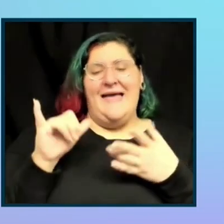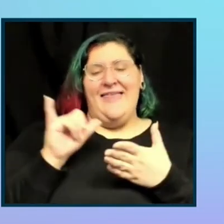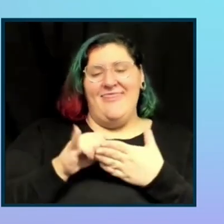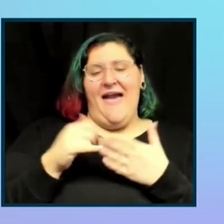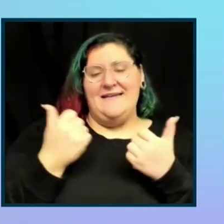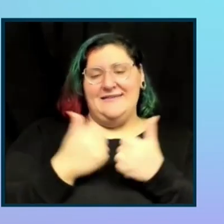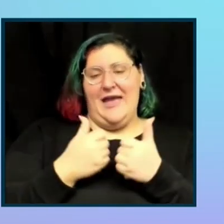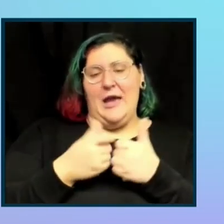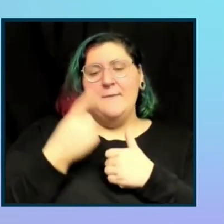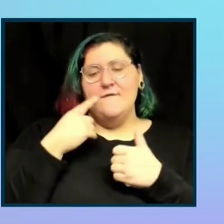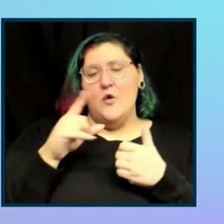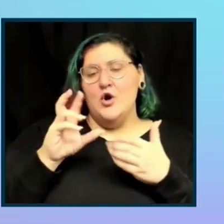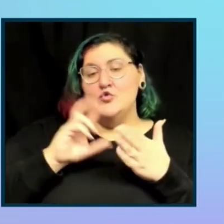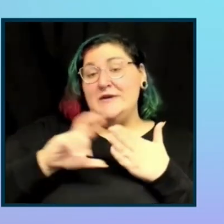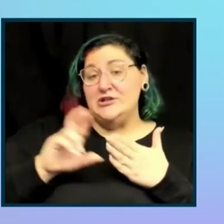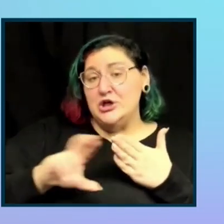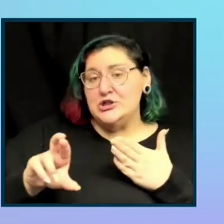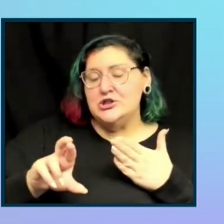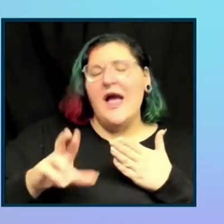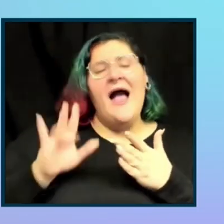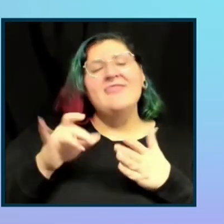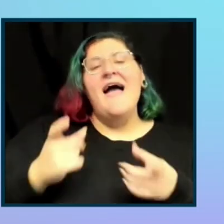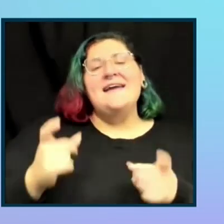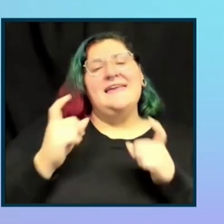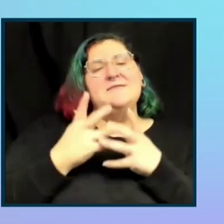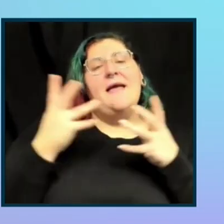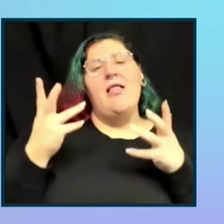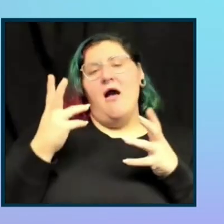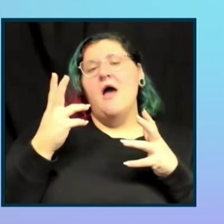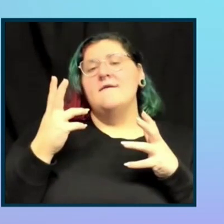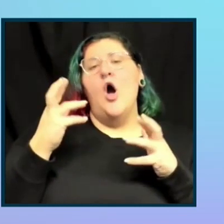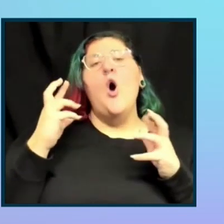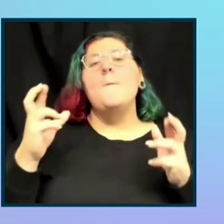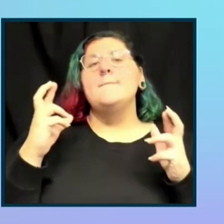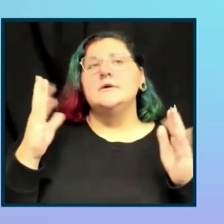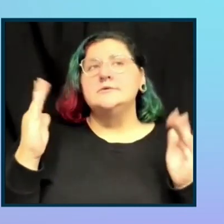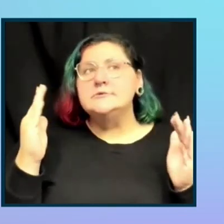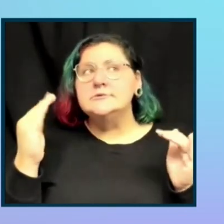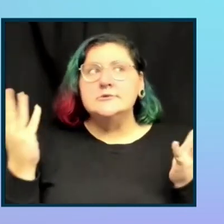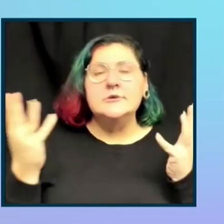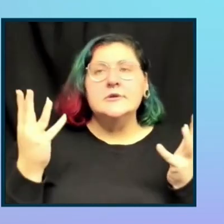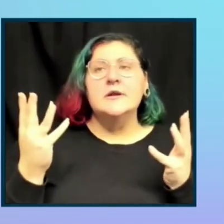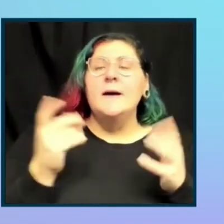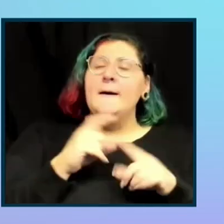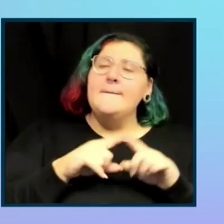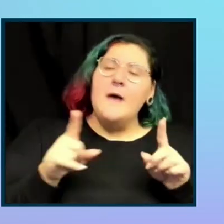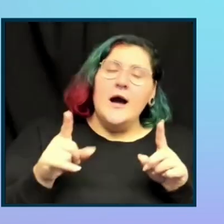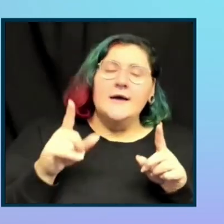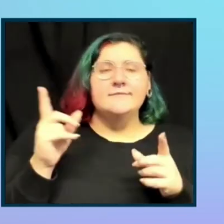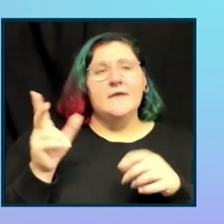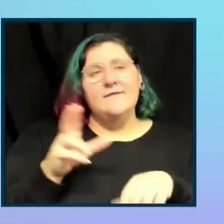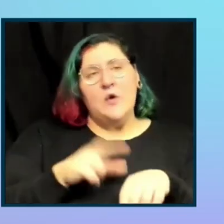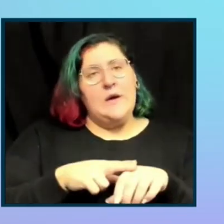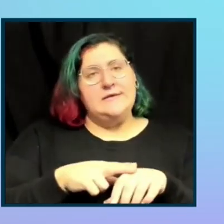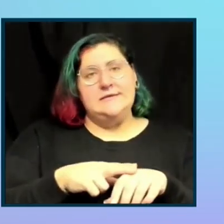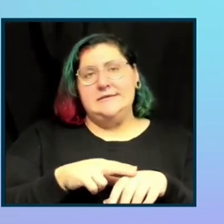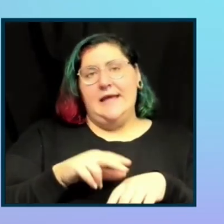that there aren't very many accessible experiences yet. And the interfaces aren't often accessible either, which kind of is its own barrier to entry.